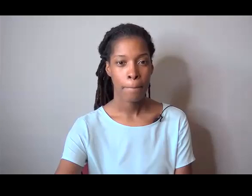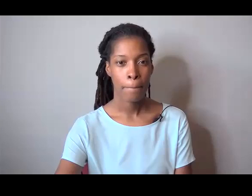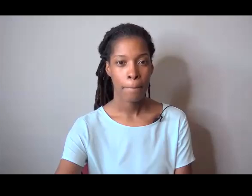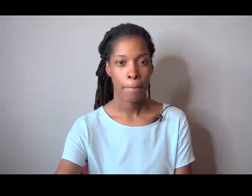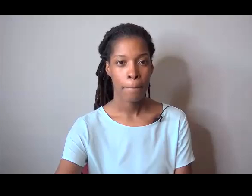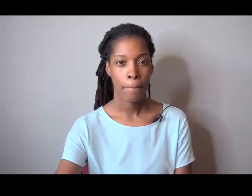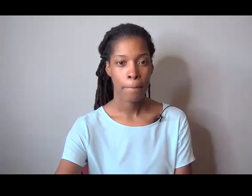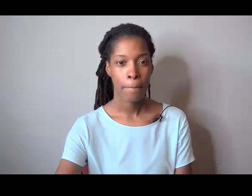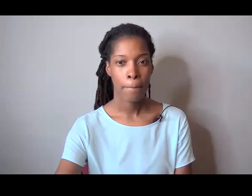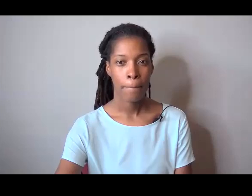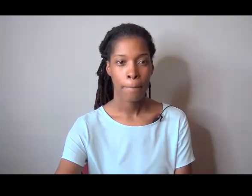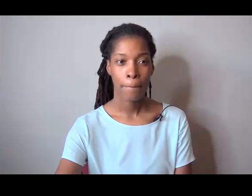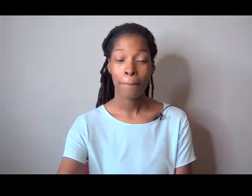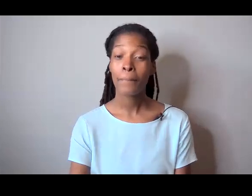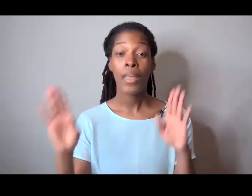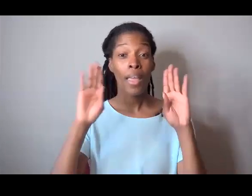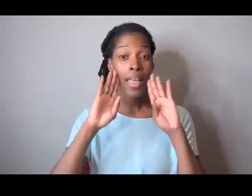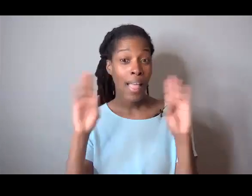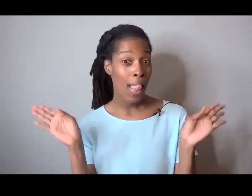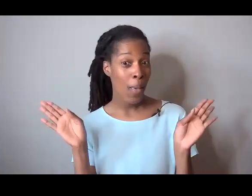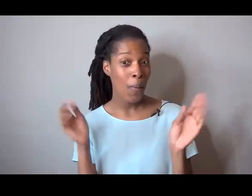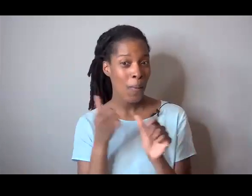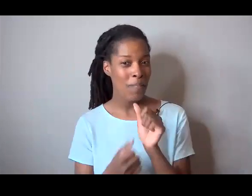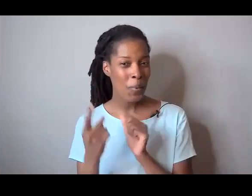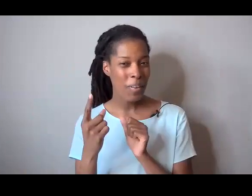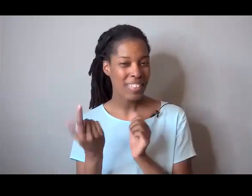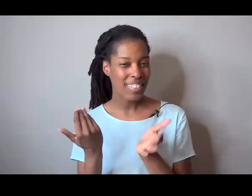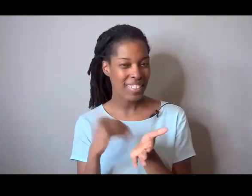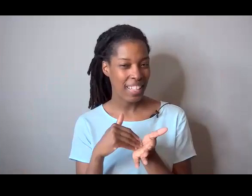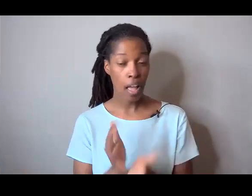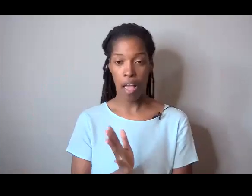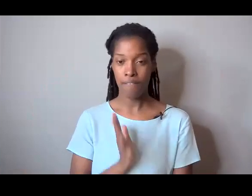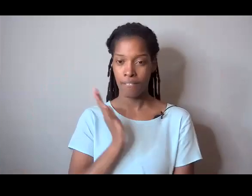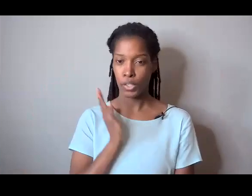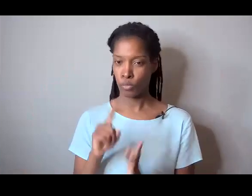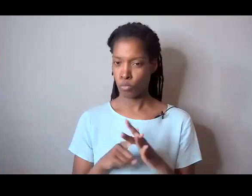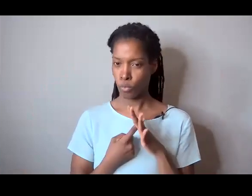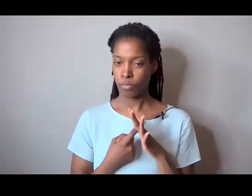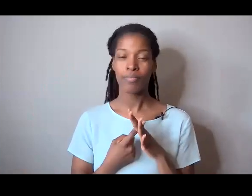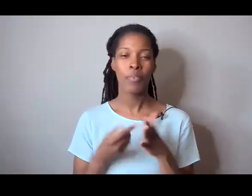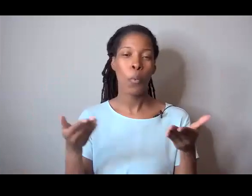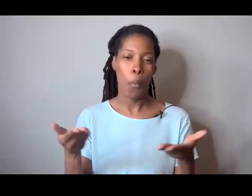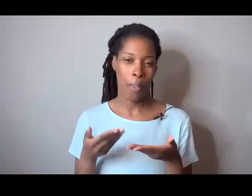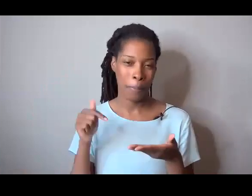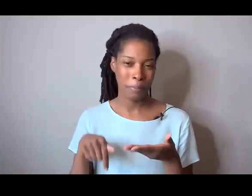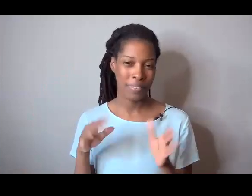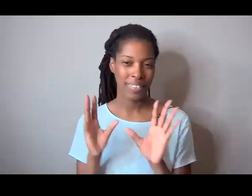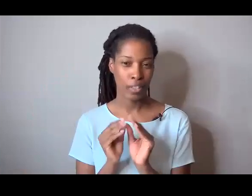Well, hello to everybody and officially welcome to today's session, which is titled reporting